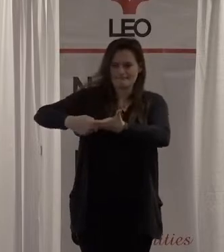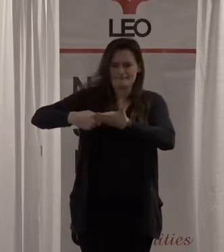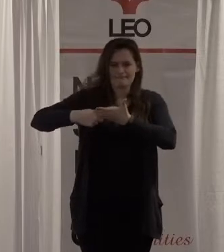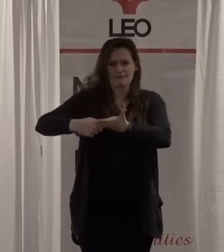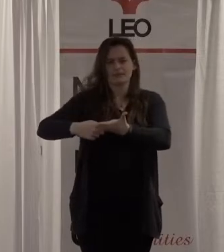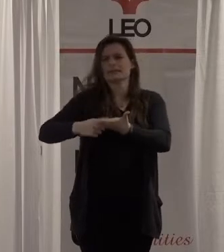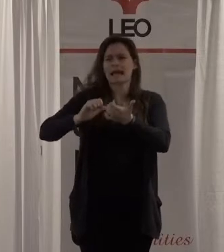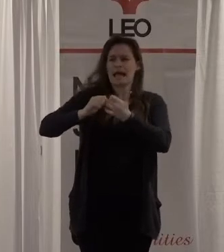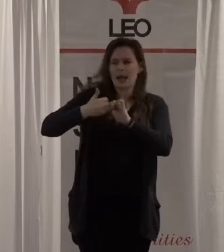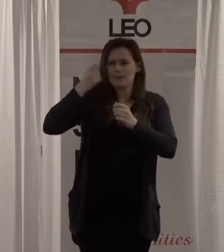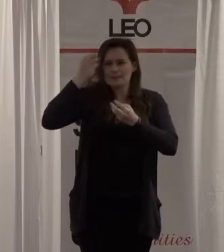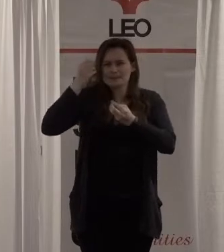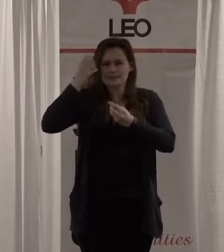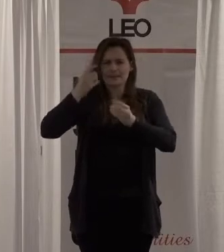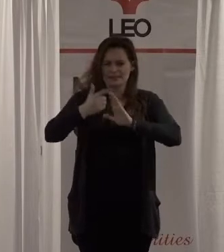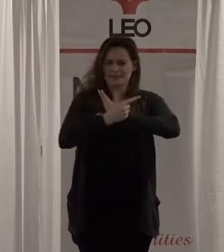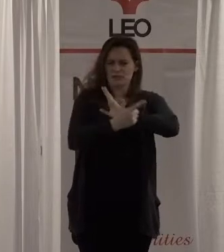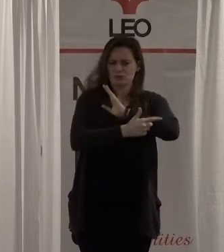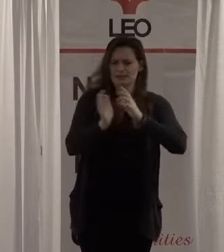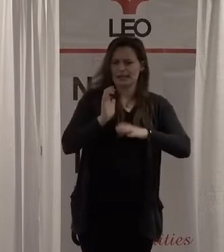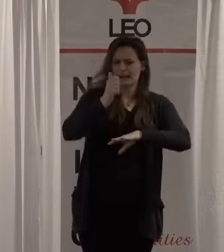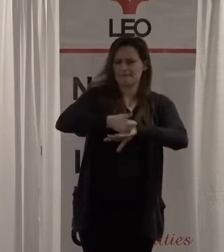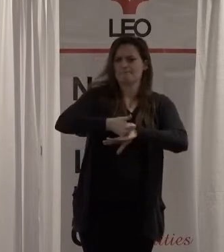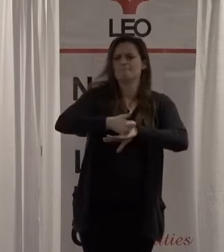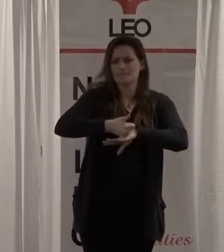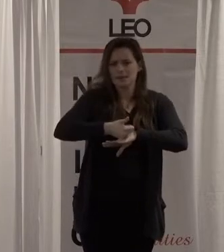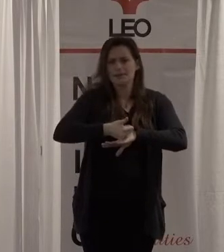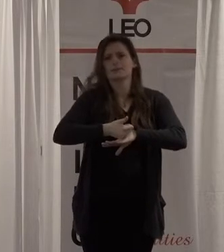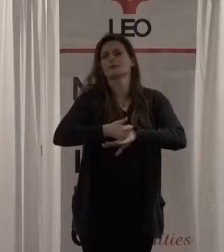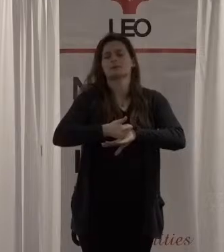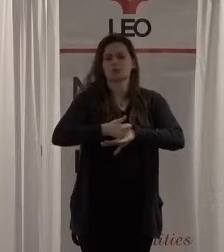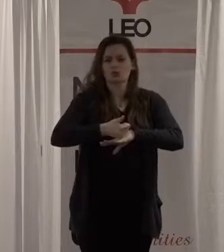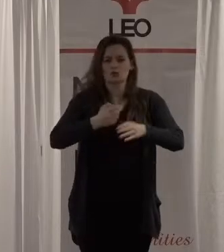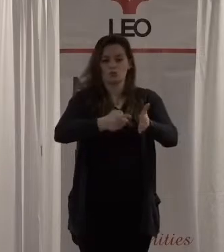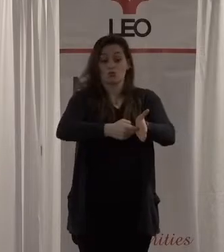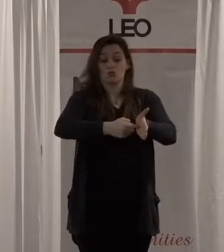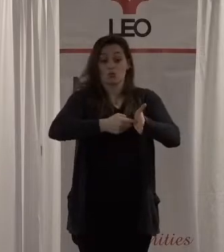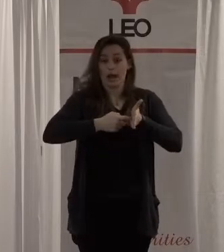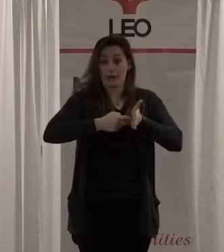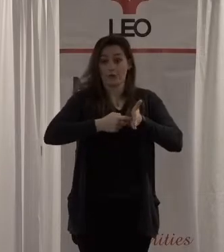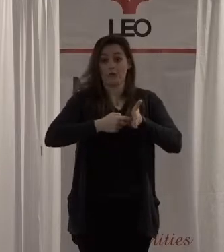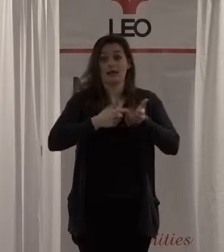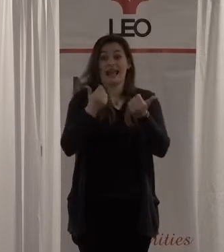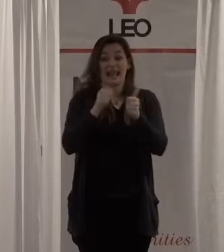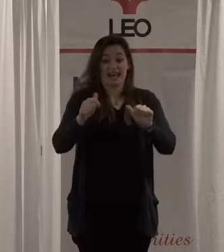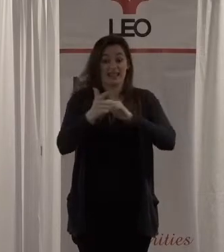TO MAKE IT MANDATORY TO HAVE THE ACCESSIBILITY ENSHRINED IN LEGISLATION BY 2030.